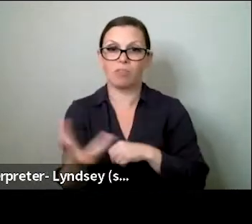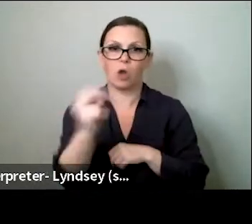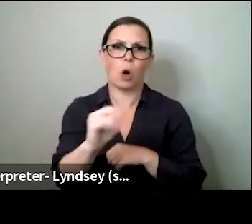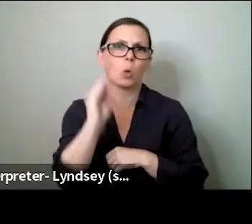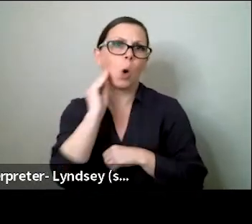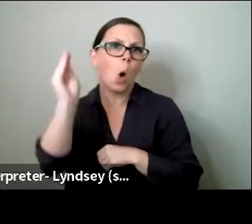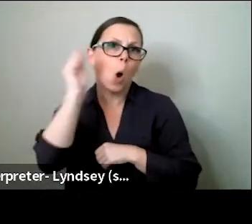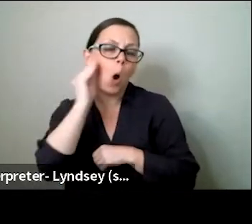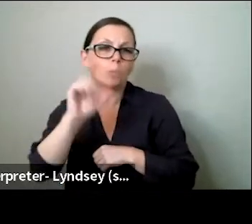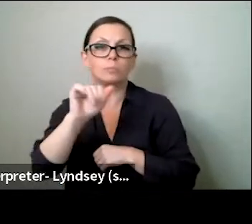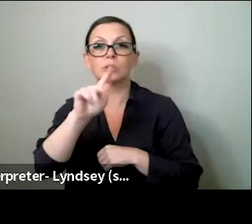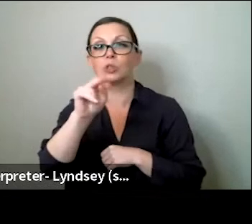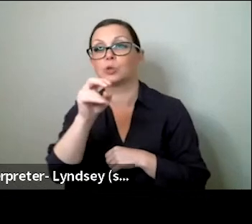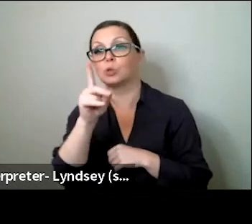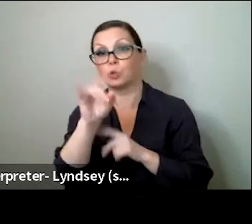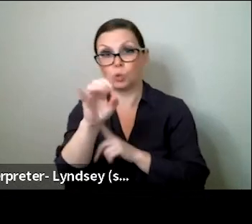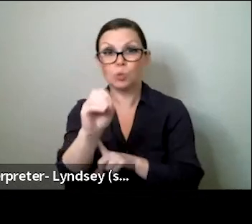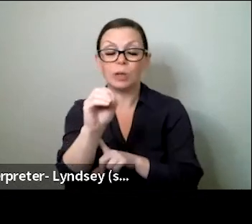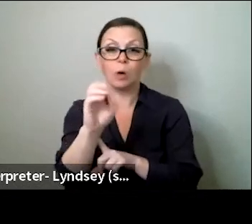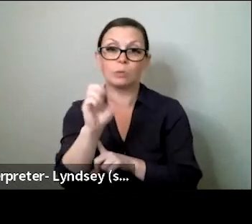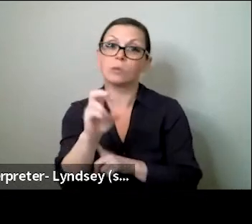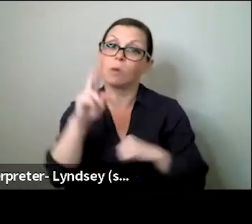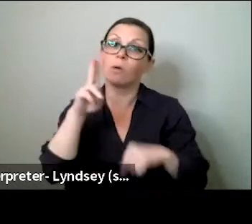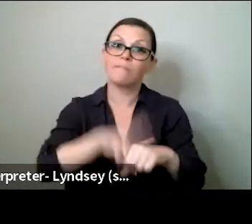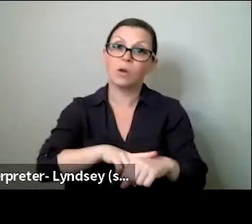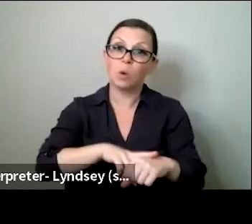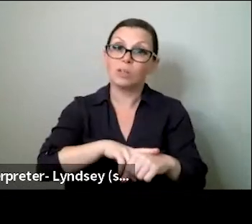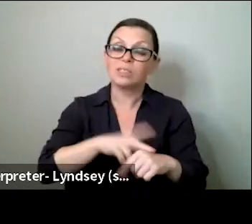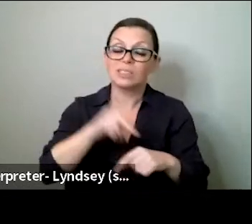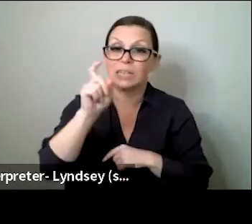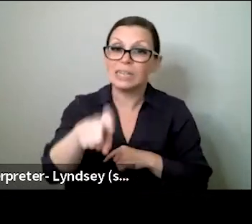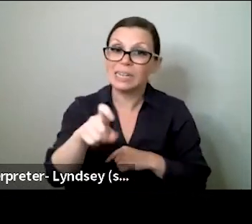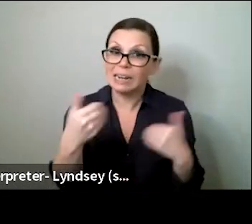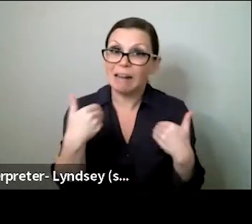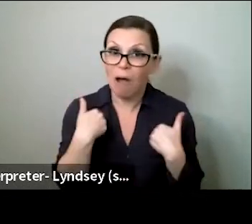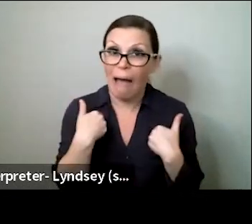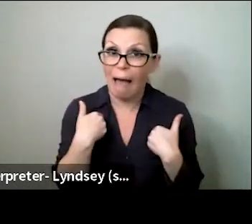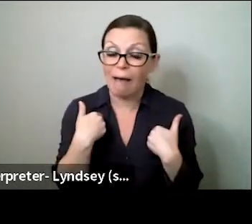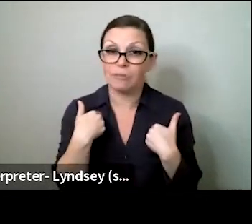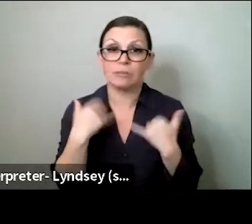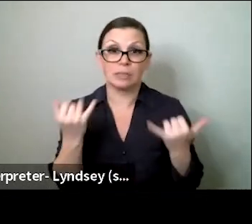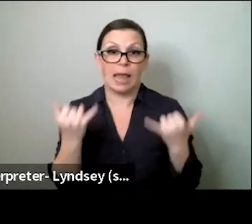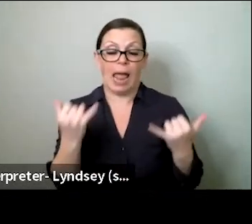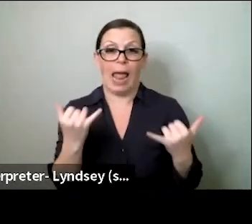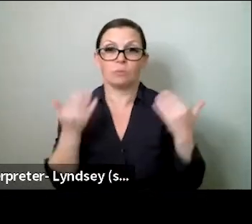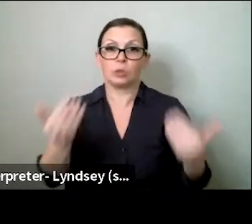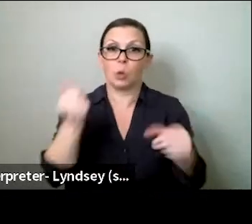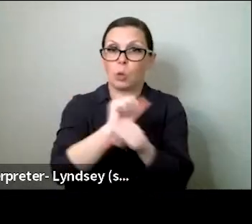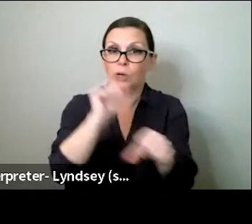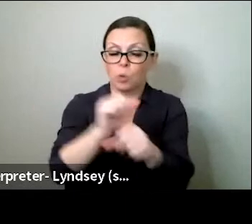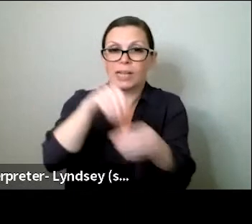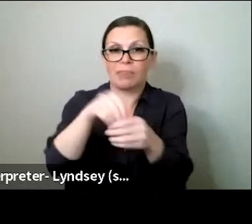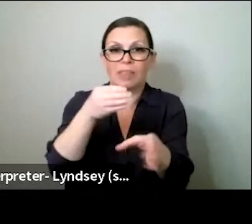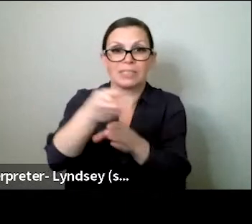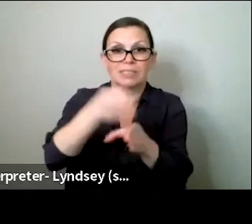And of course, you really have to have a home studio at this point to be working in this arena.